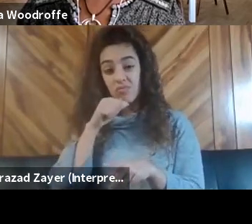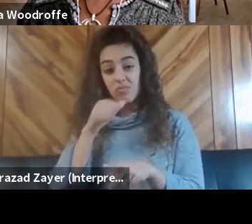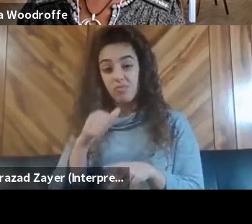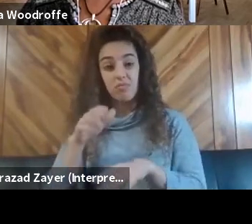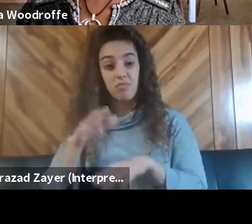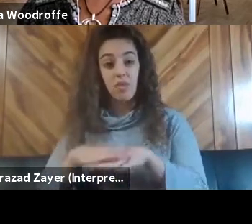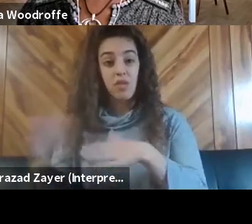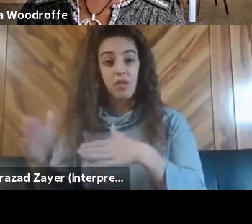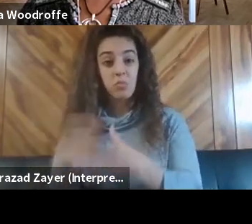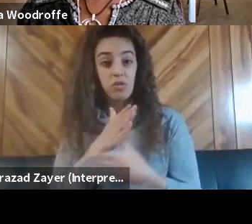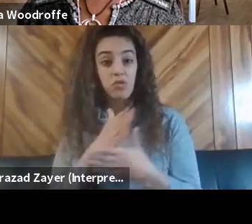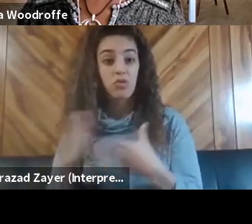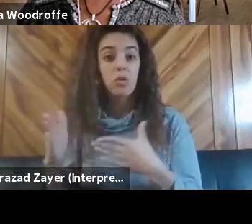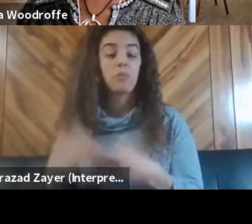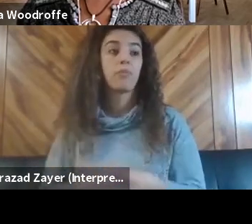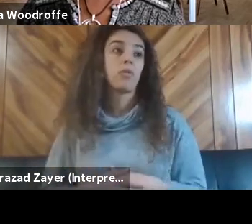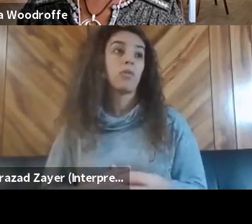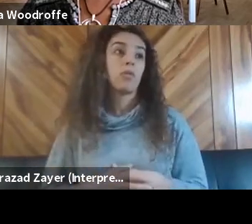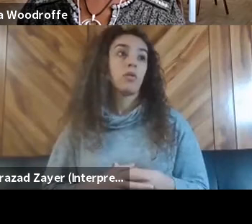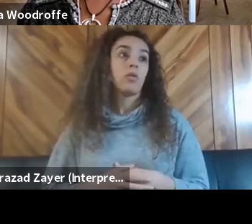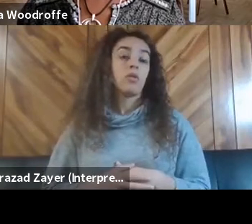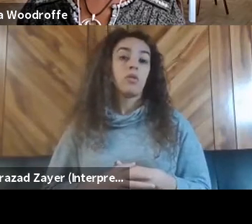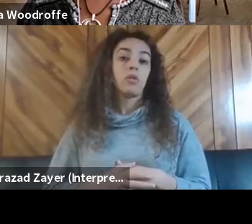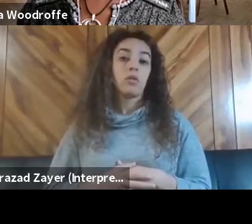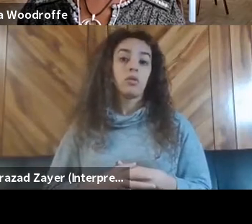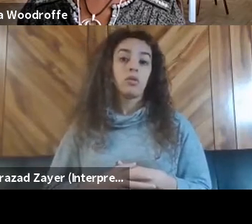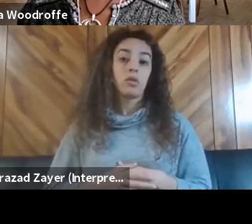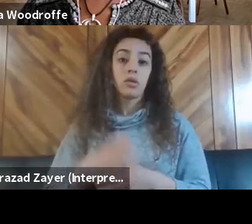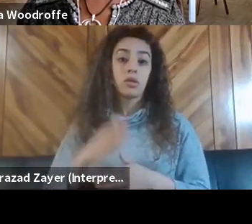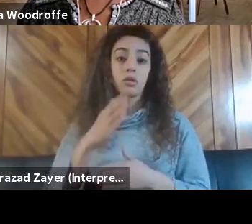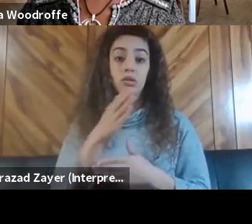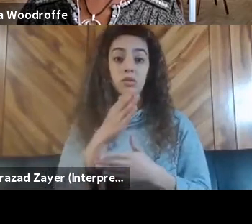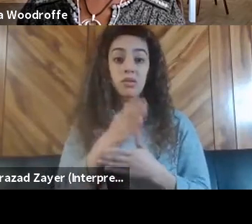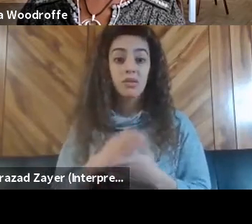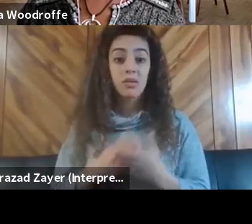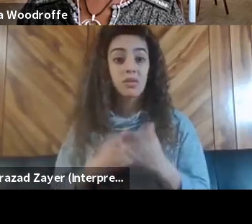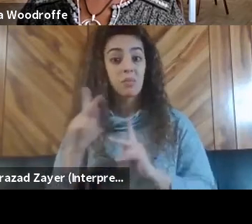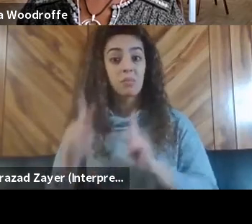transitioning to something. So, you know, right there, you know,